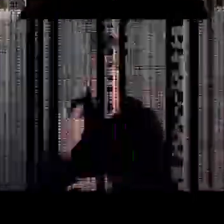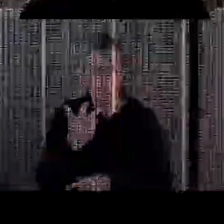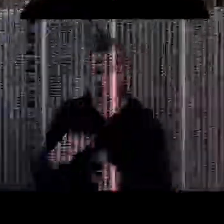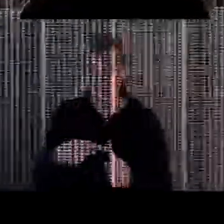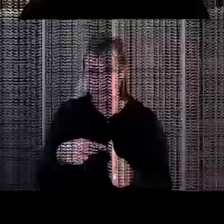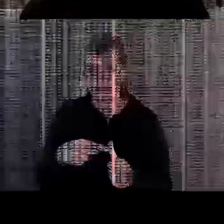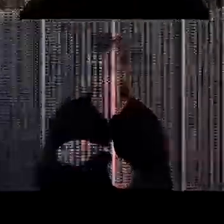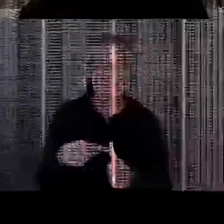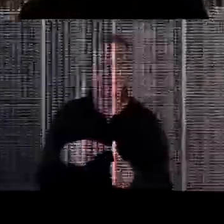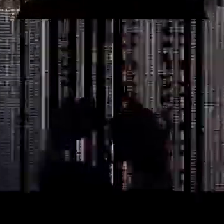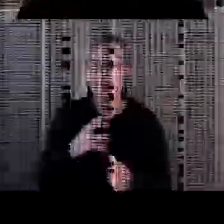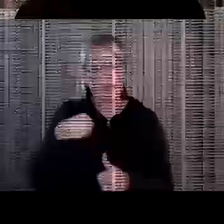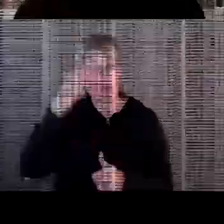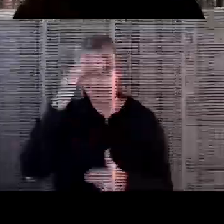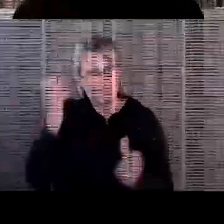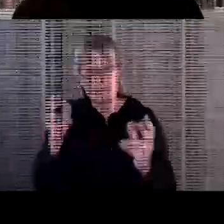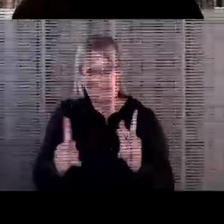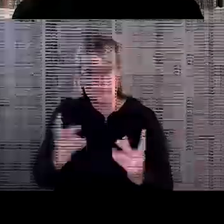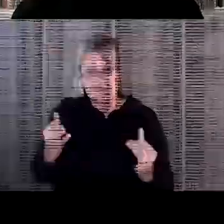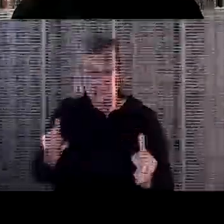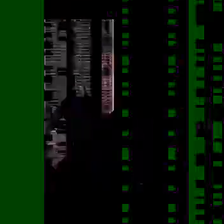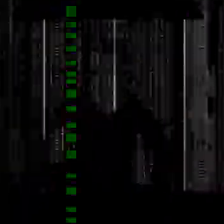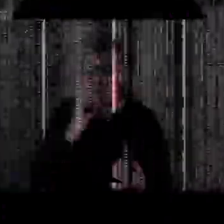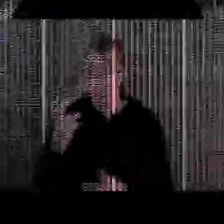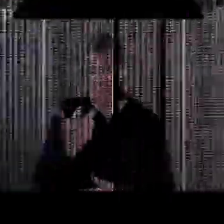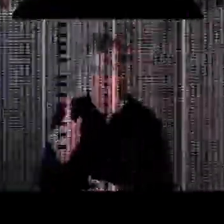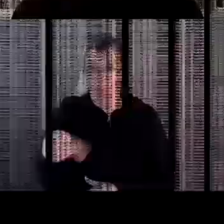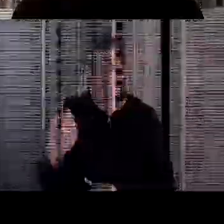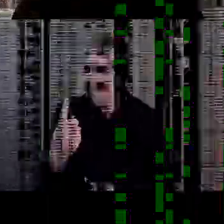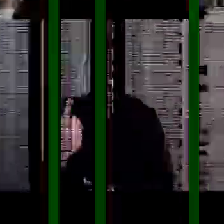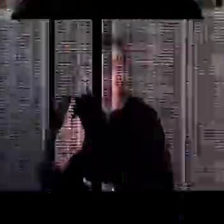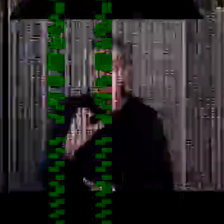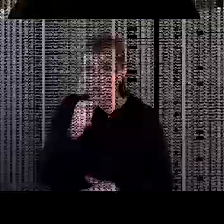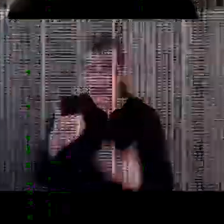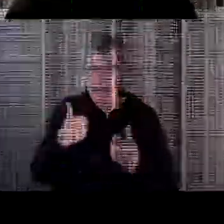and I know a lot of people now that are mobile only, they don't even own a computer, maybe